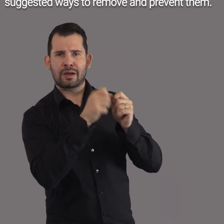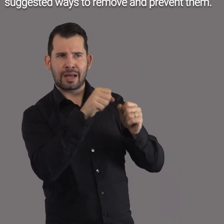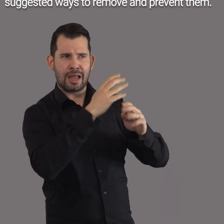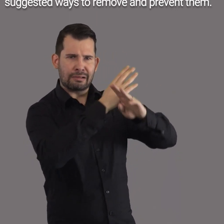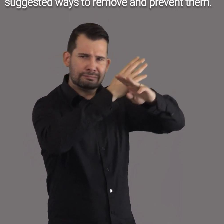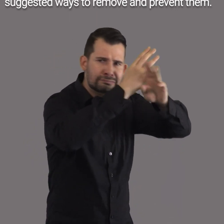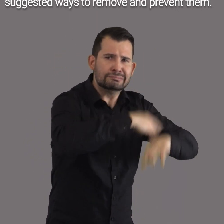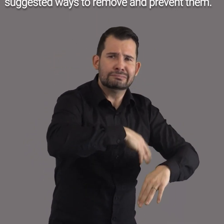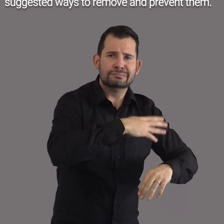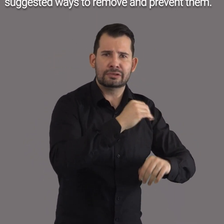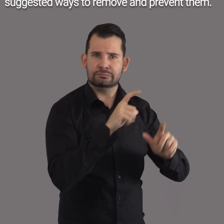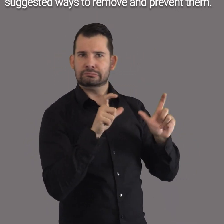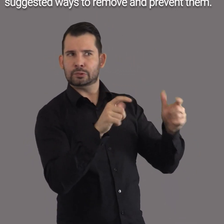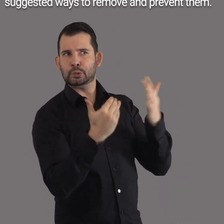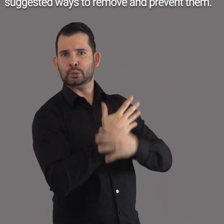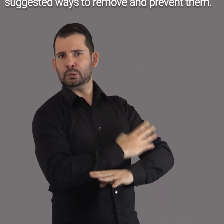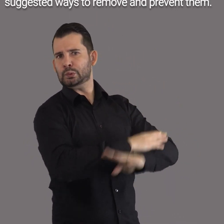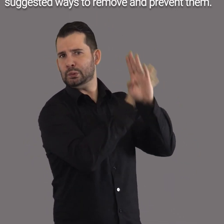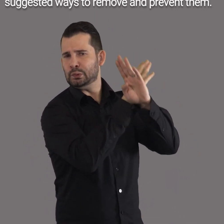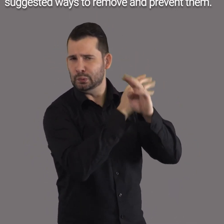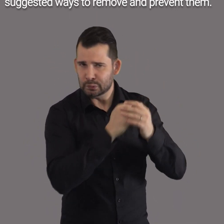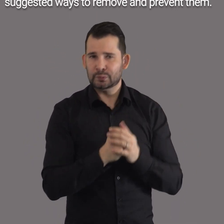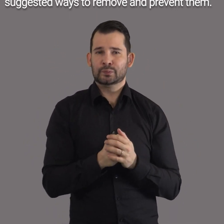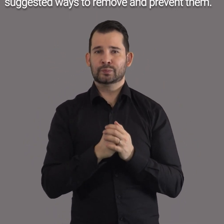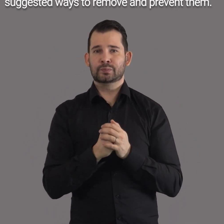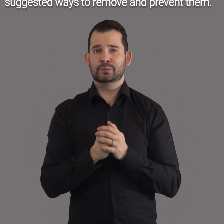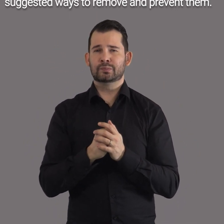suggested ways to remove and prevent them.